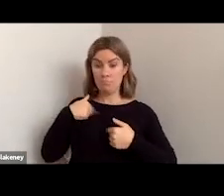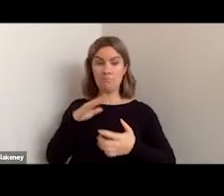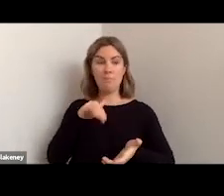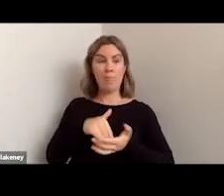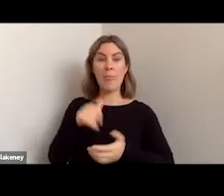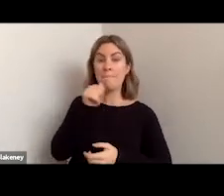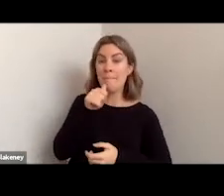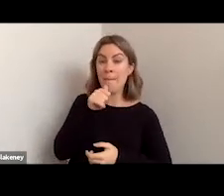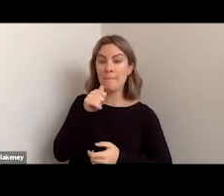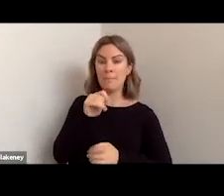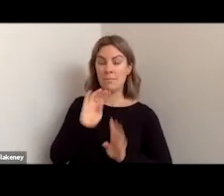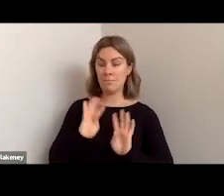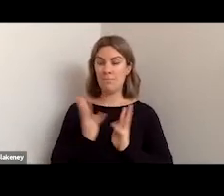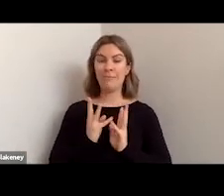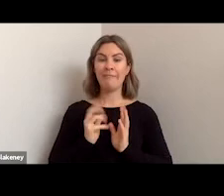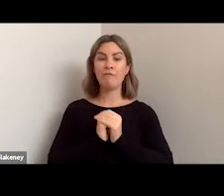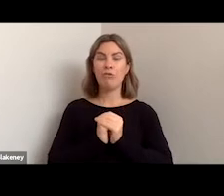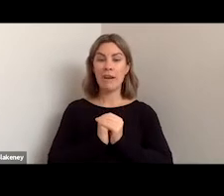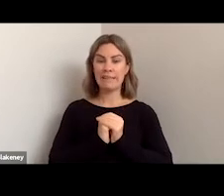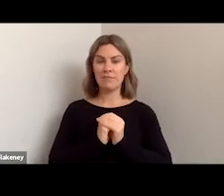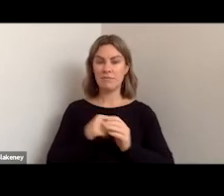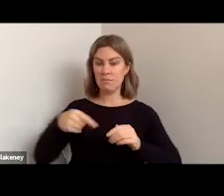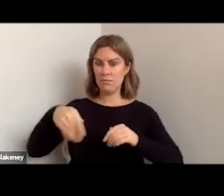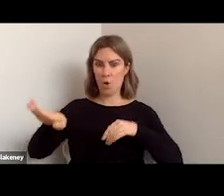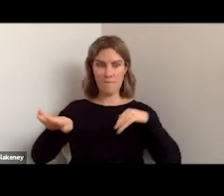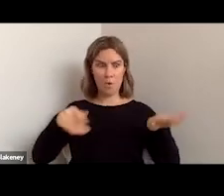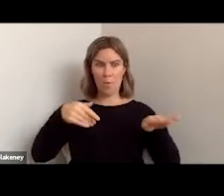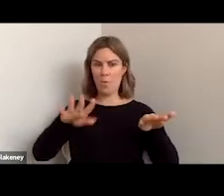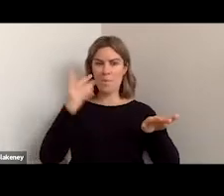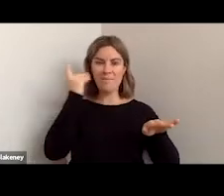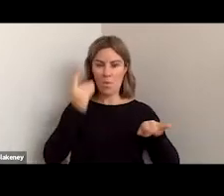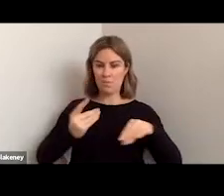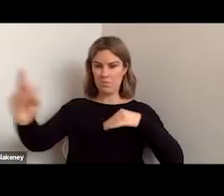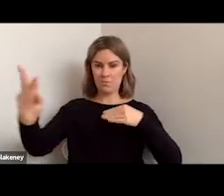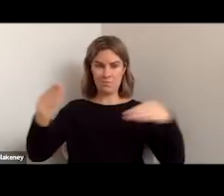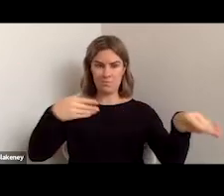make a behavioural indicator there that, "Oh, it's time that lola put